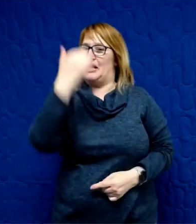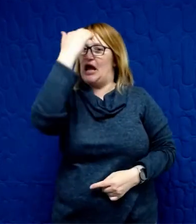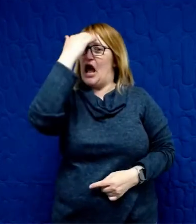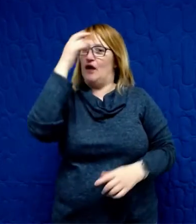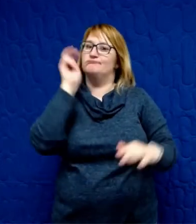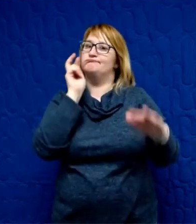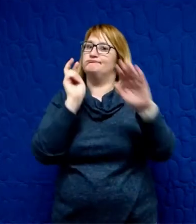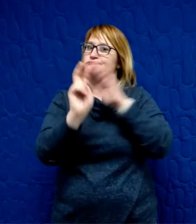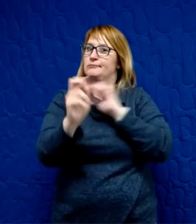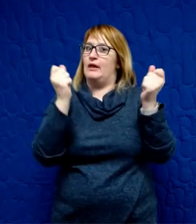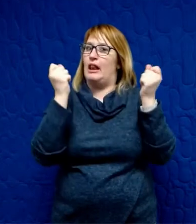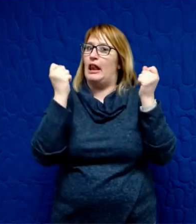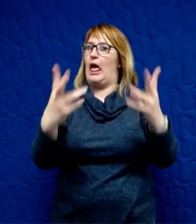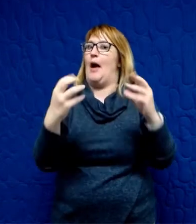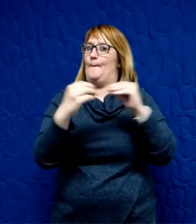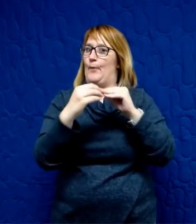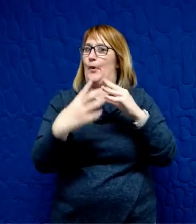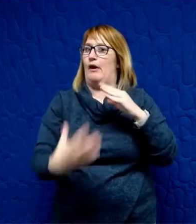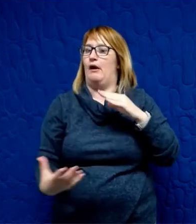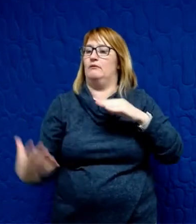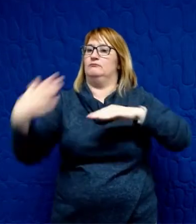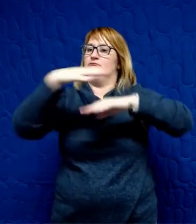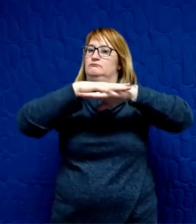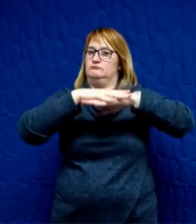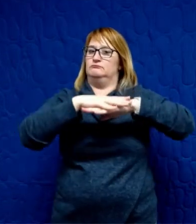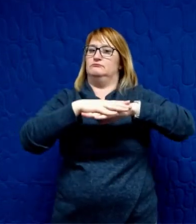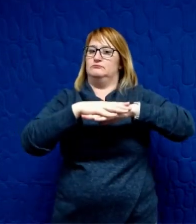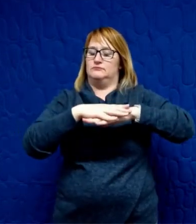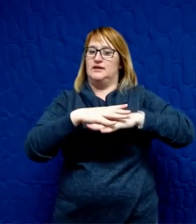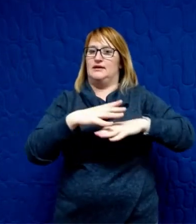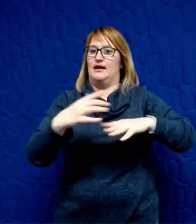the next week so you are in great company. There are a lot of people that